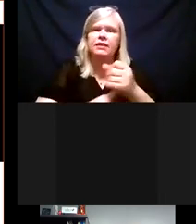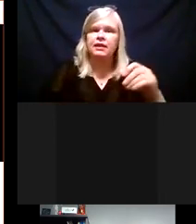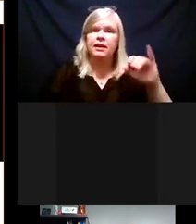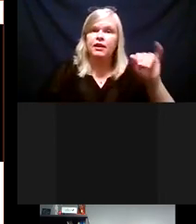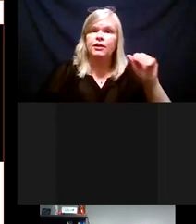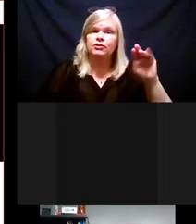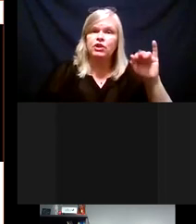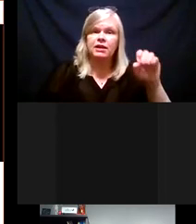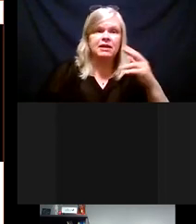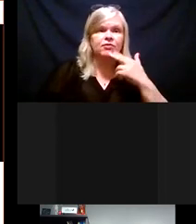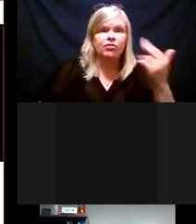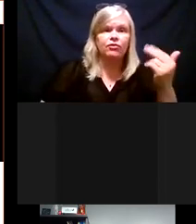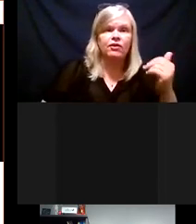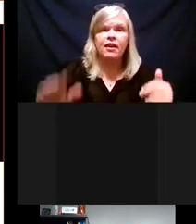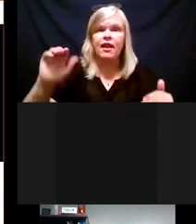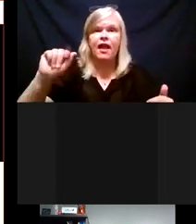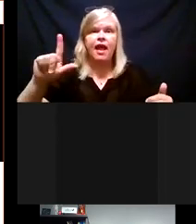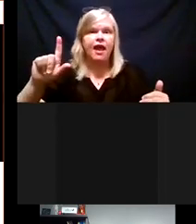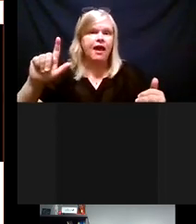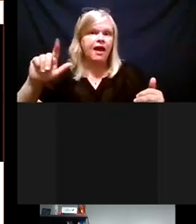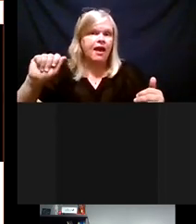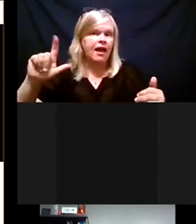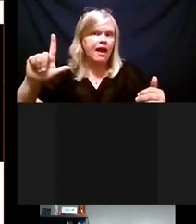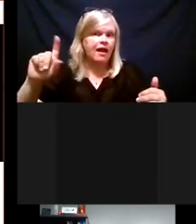ALEX IS 16. ALEX HAS NO POSITION OF